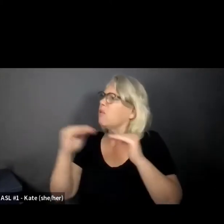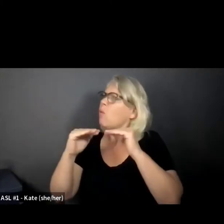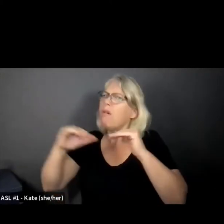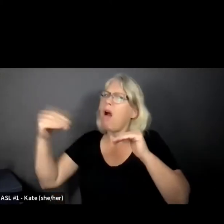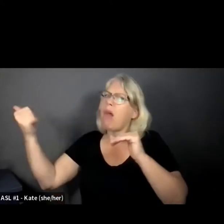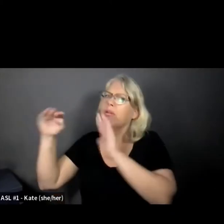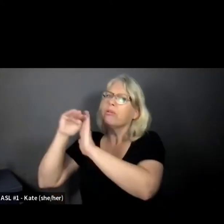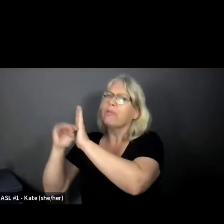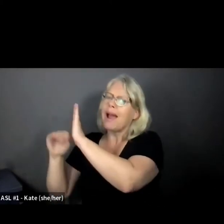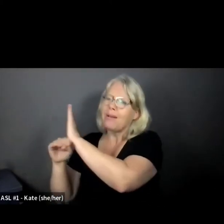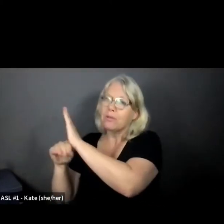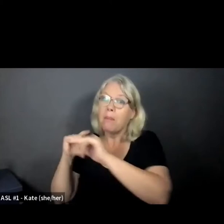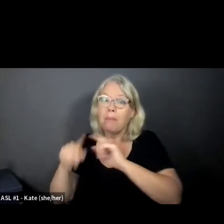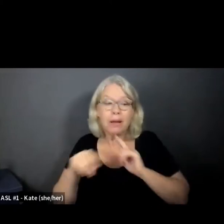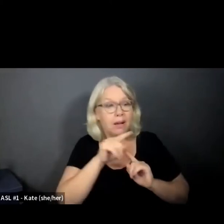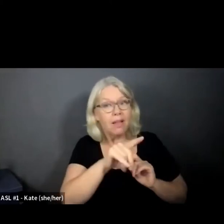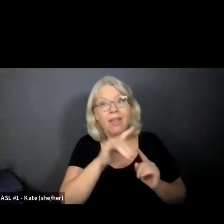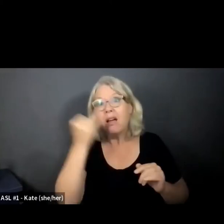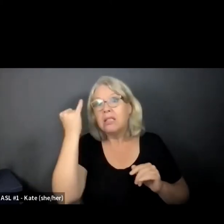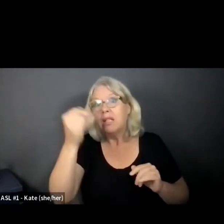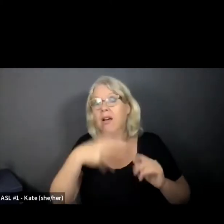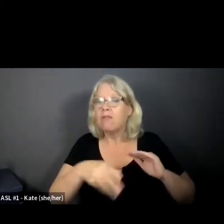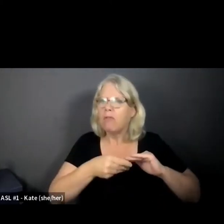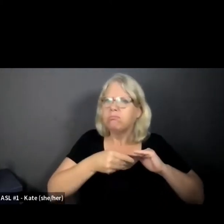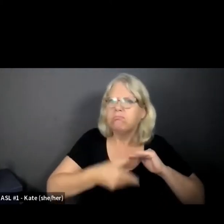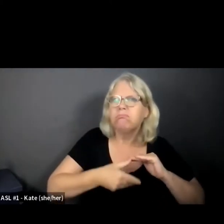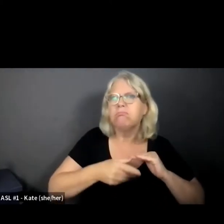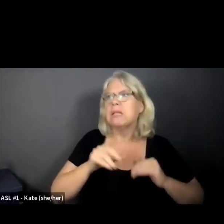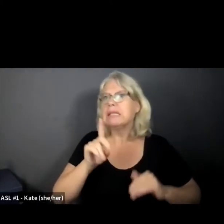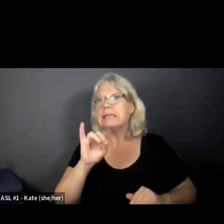OF DIGNITY AND SELF-RESPECT.